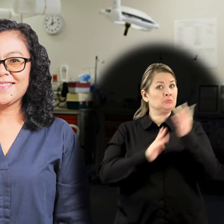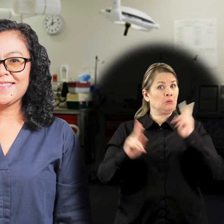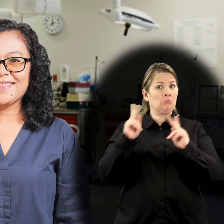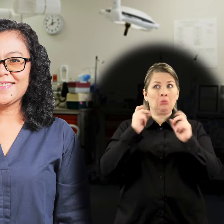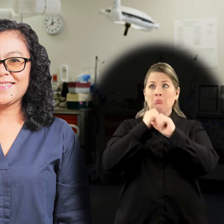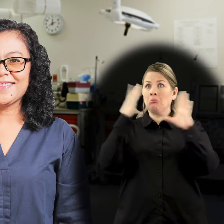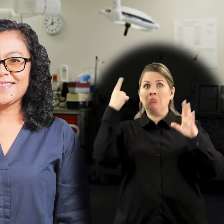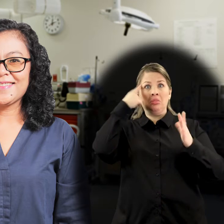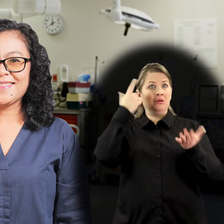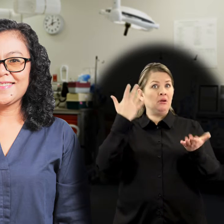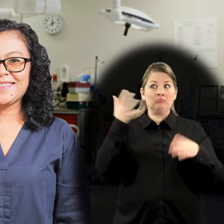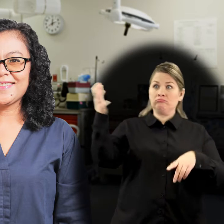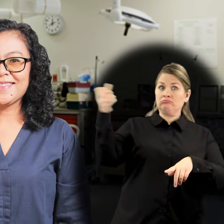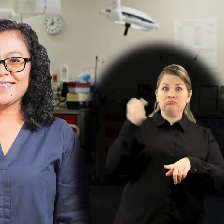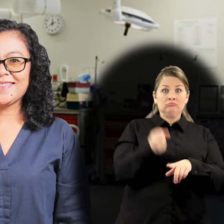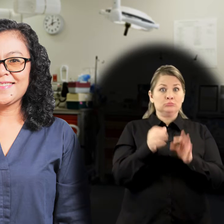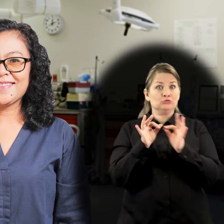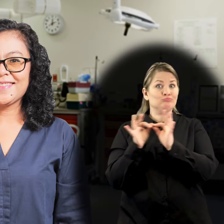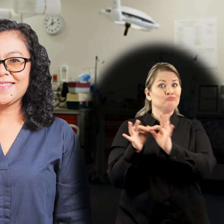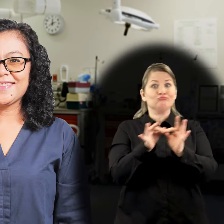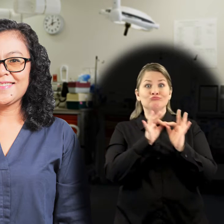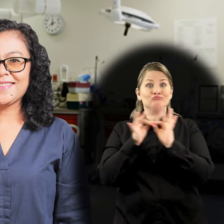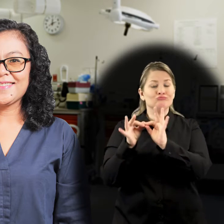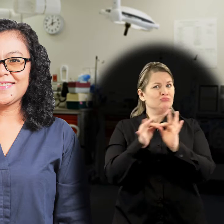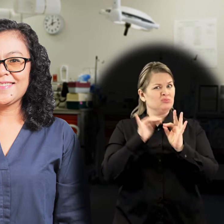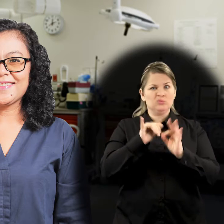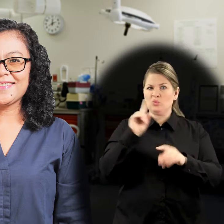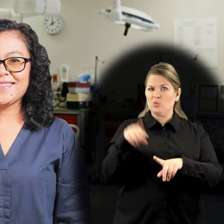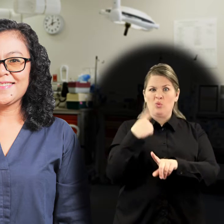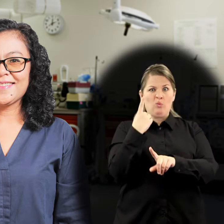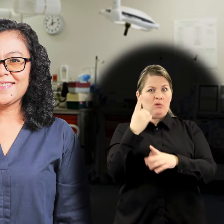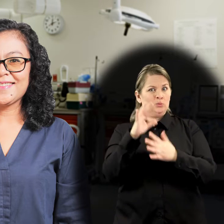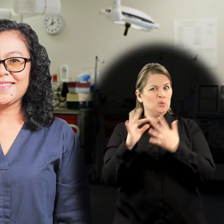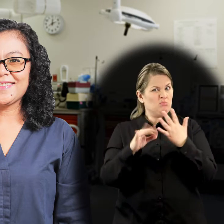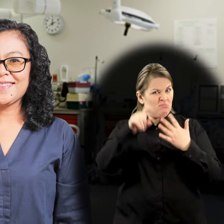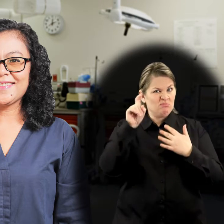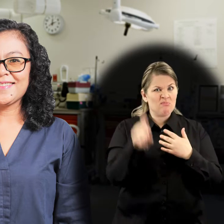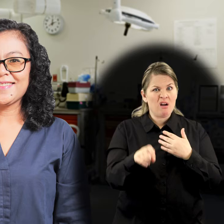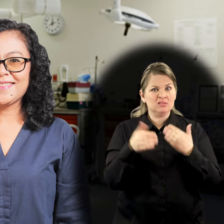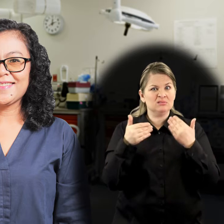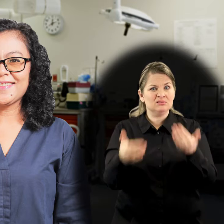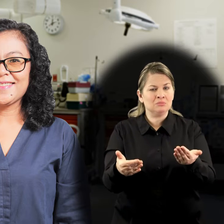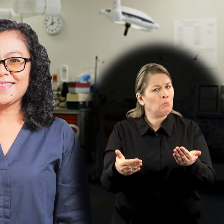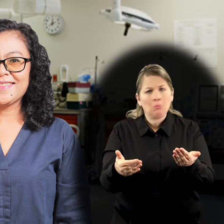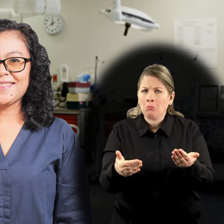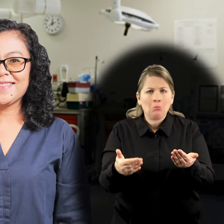Some people think that an on-site interpreter is their only choice.